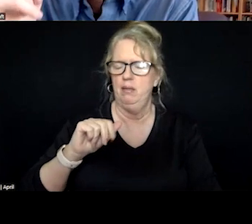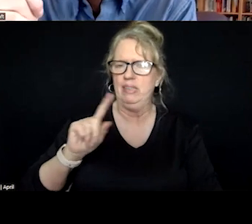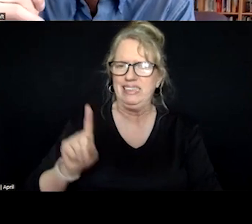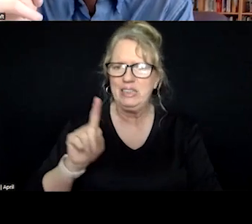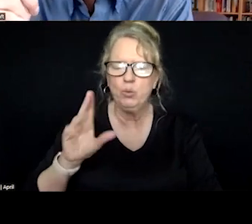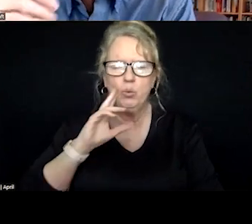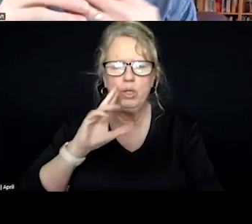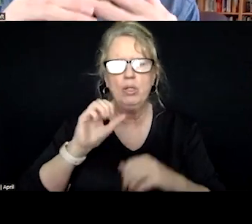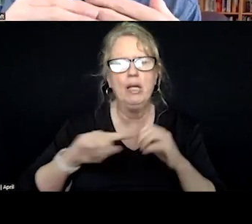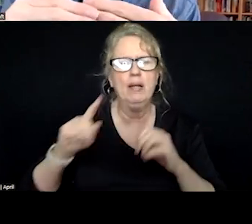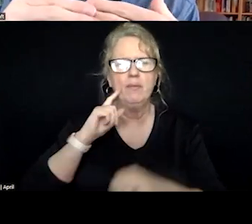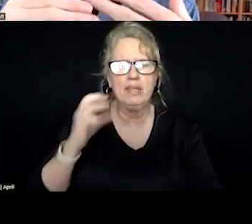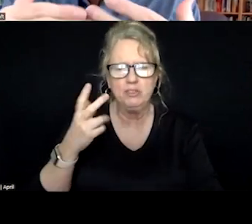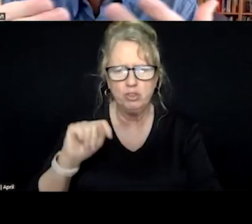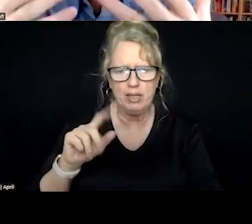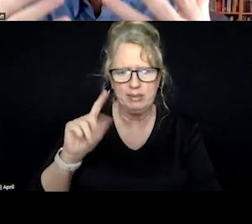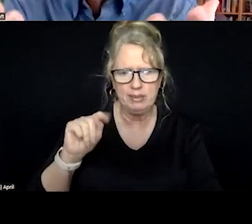CHATGPT. THEY ARE CALLED CUSTOM GPT.